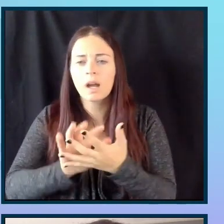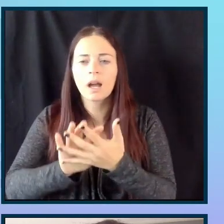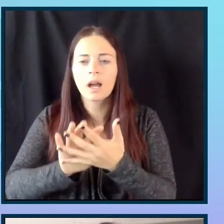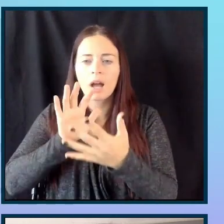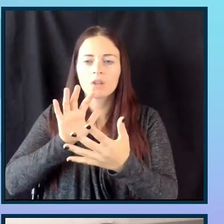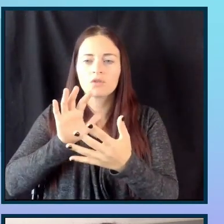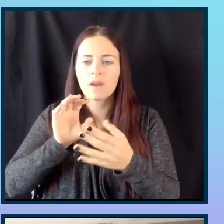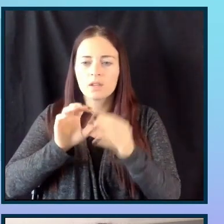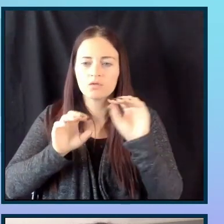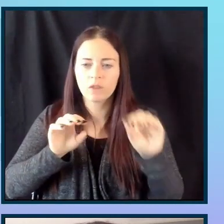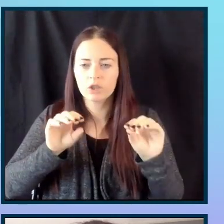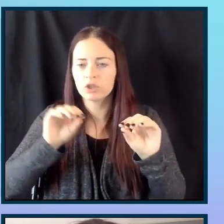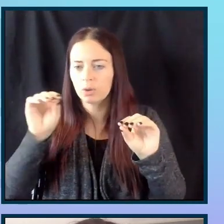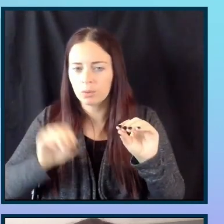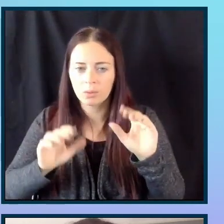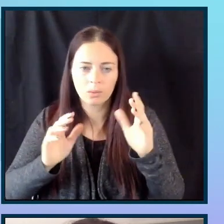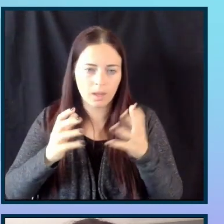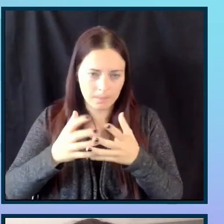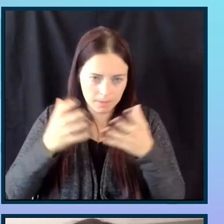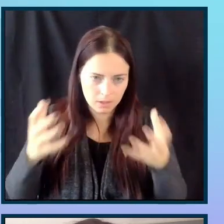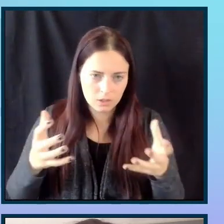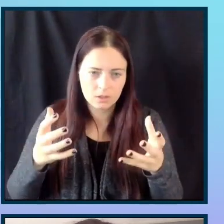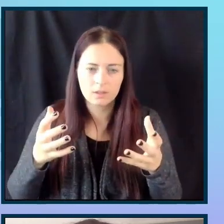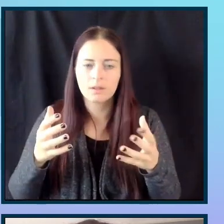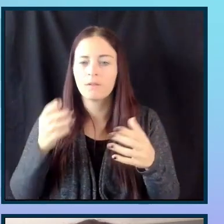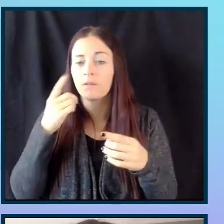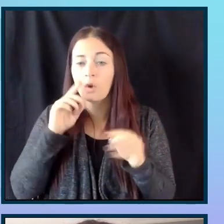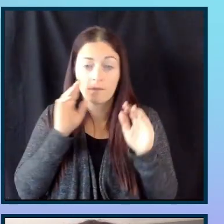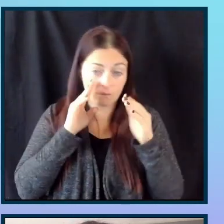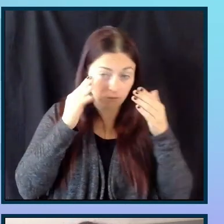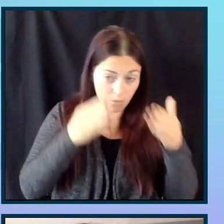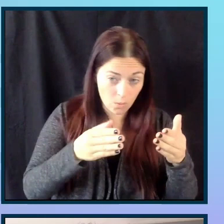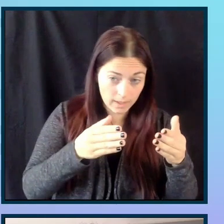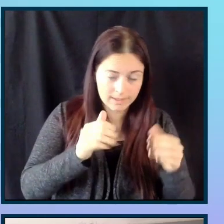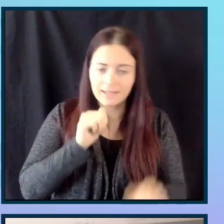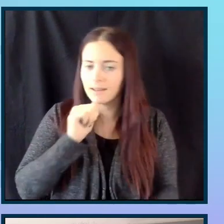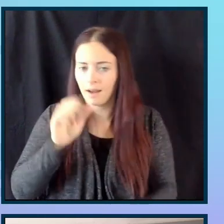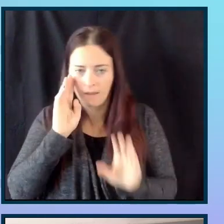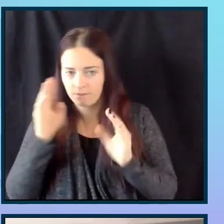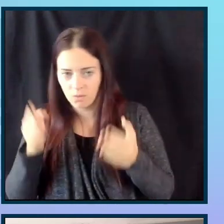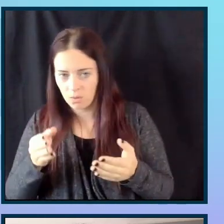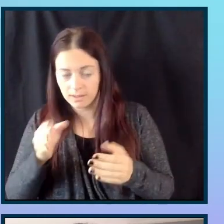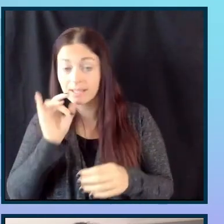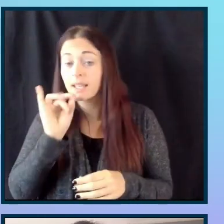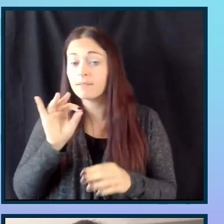between the focused and the unfocused state of the component. When the component is focused,